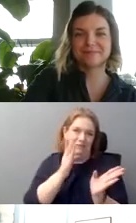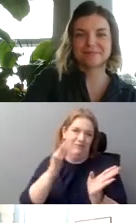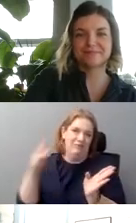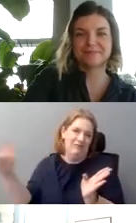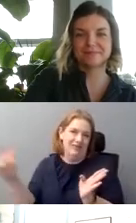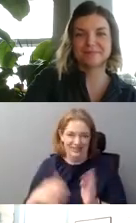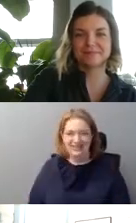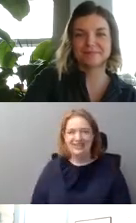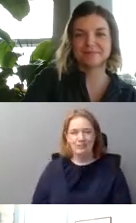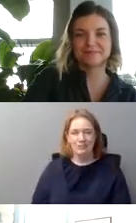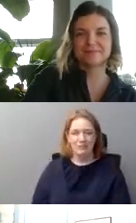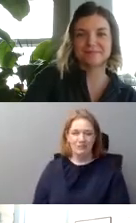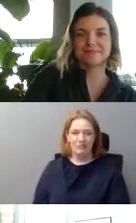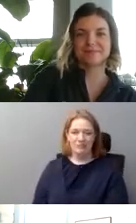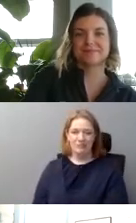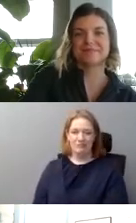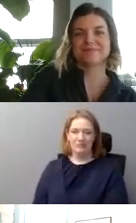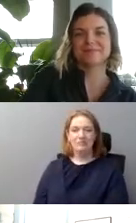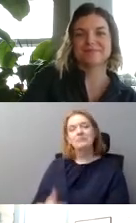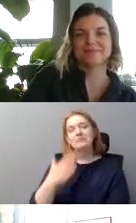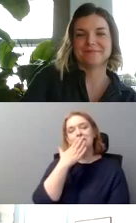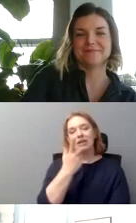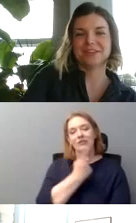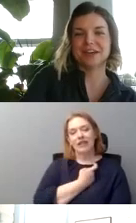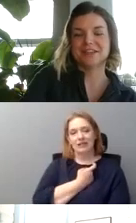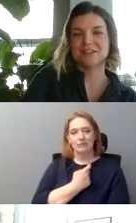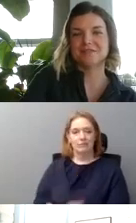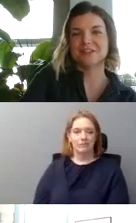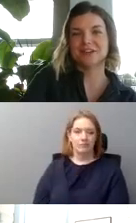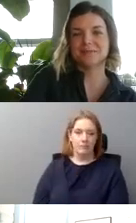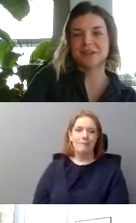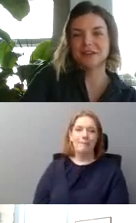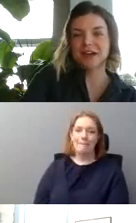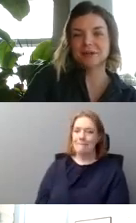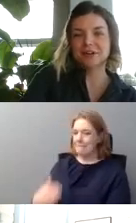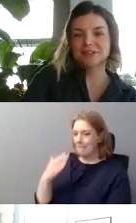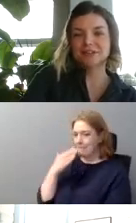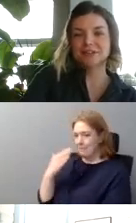and 21st century. Thanks for asking that Rachel. R: Yeah, thank you Valerie. I'm going to